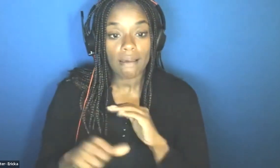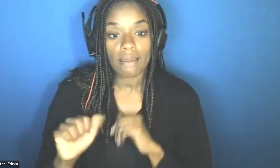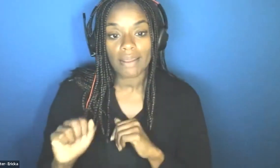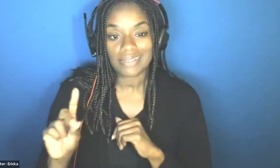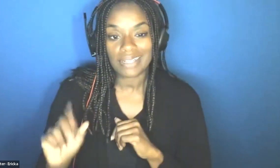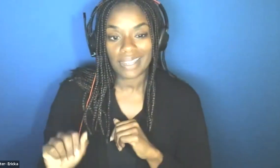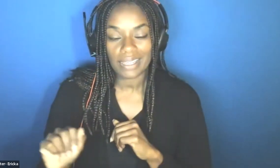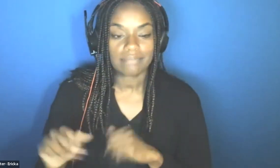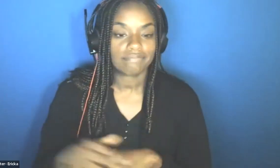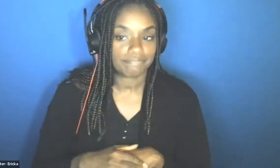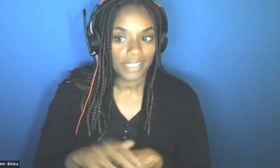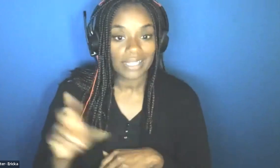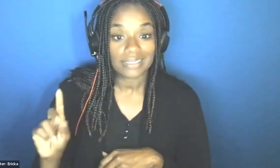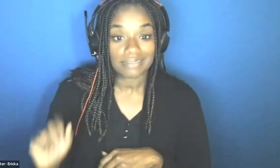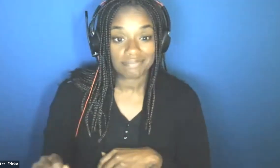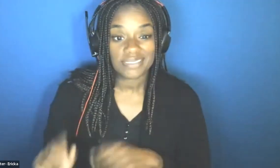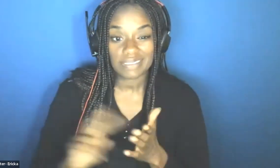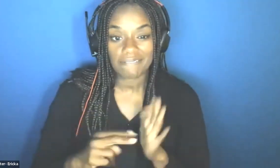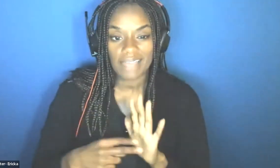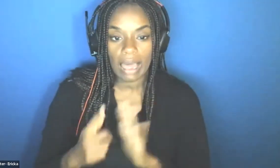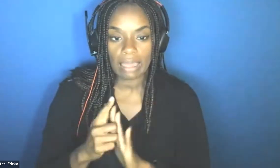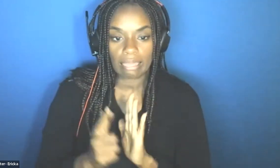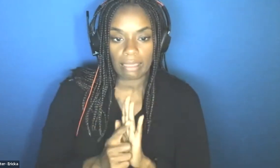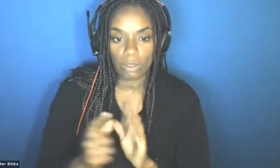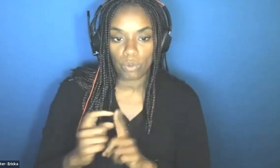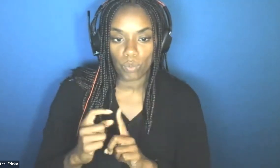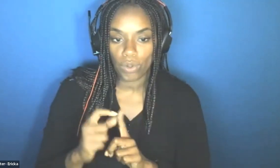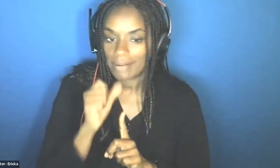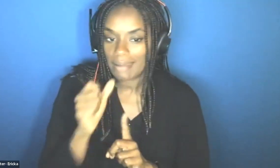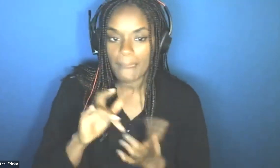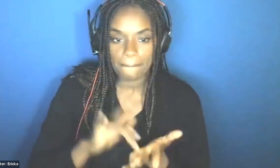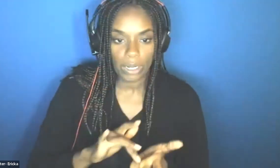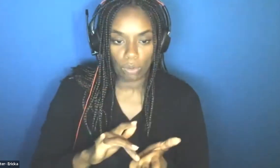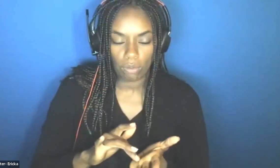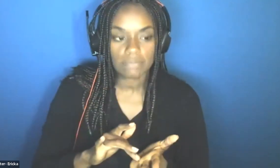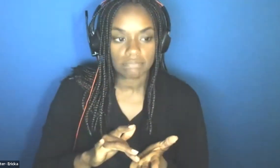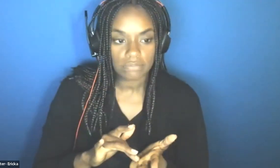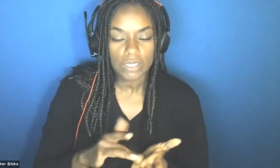The law ensures that people with disabilities have the same rights and opportunities as anybody else.